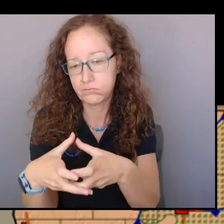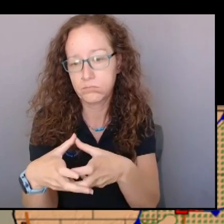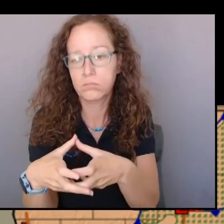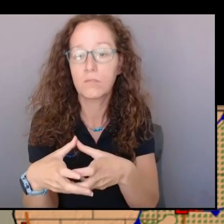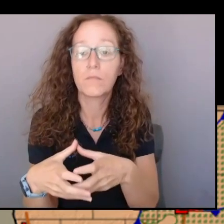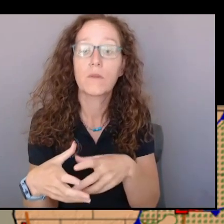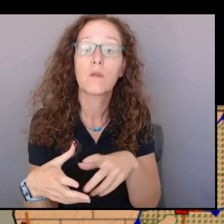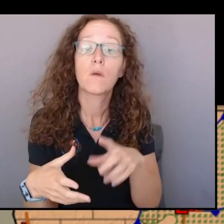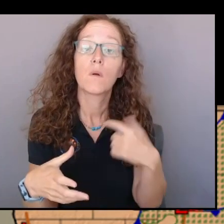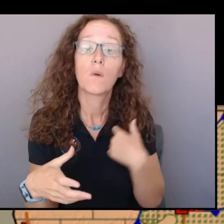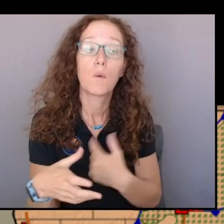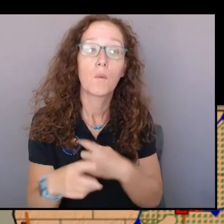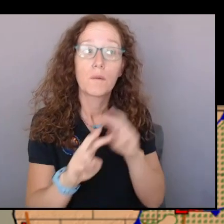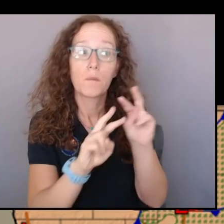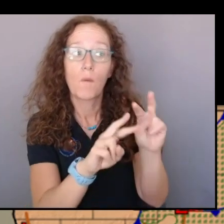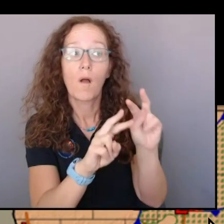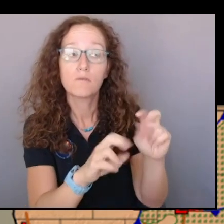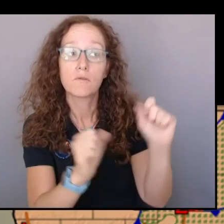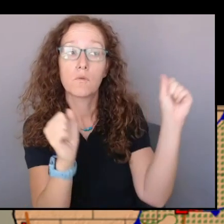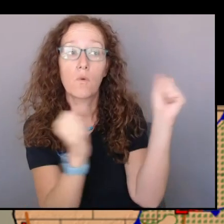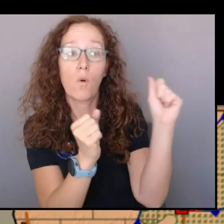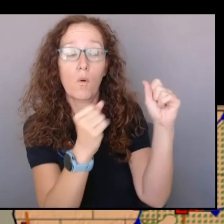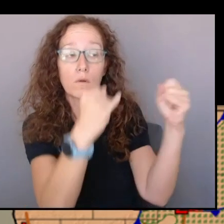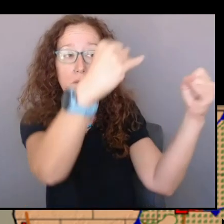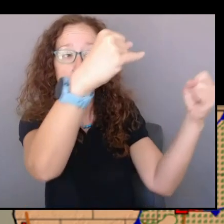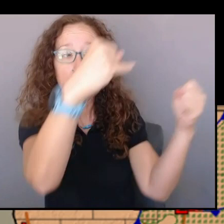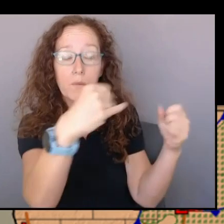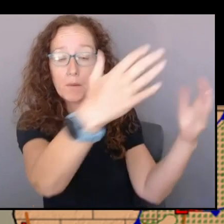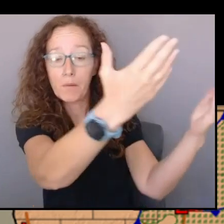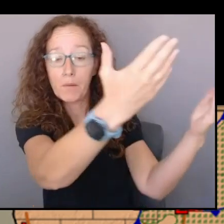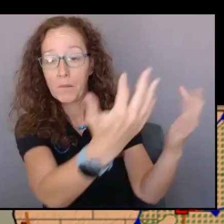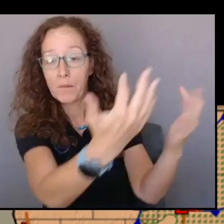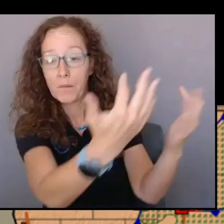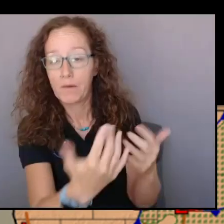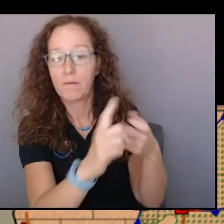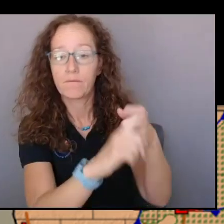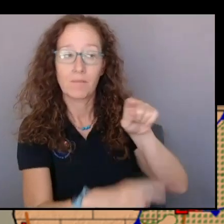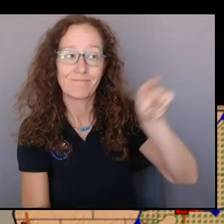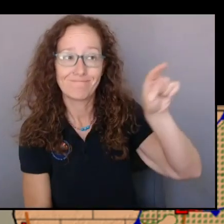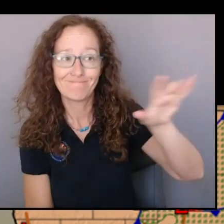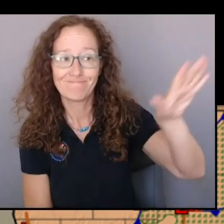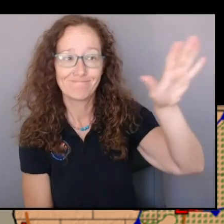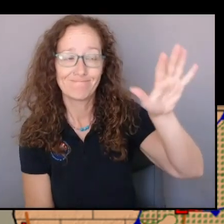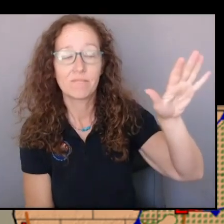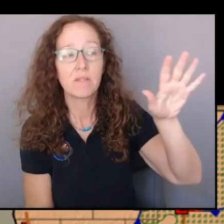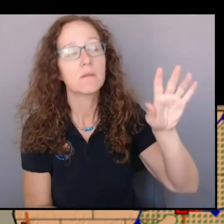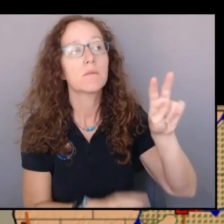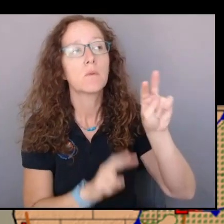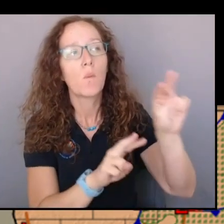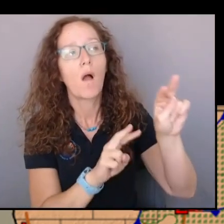Southeast Idaho, and across Wyoming. Um that's something we're going to be watching over the next 24 hours as it